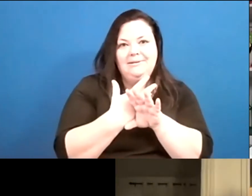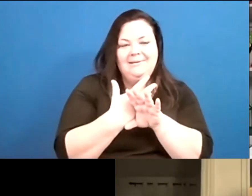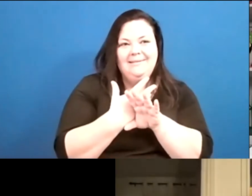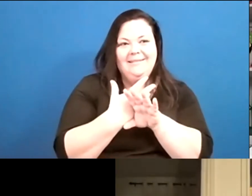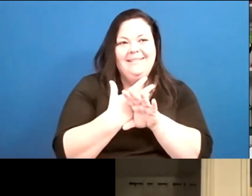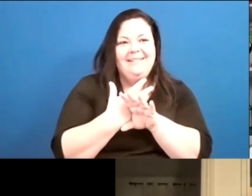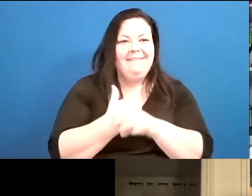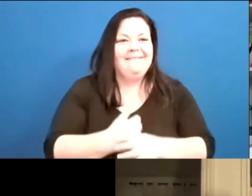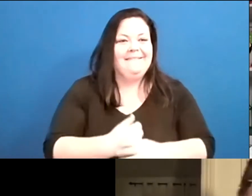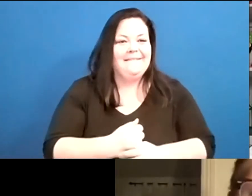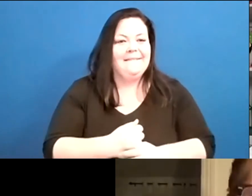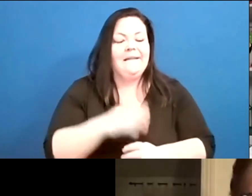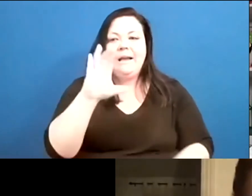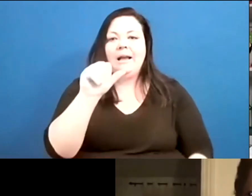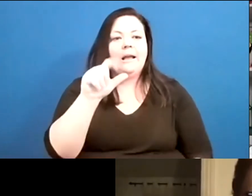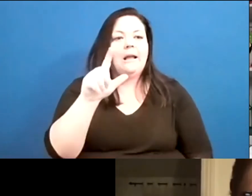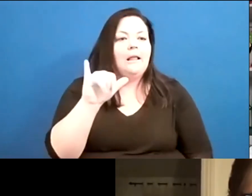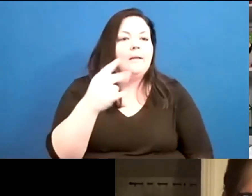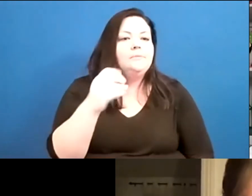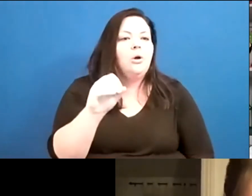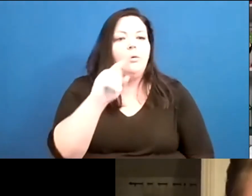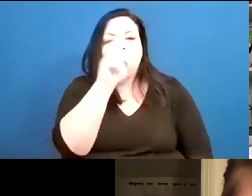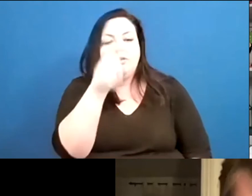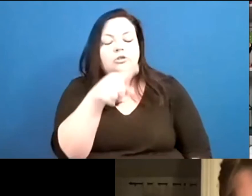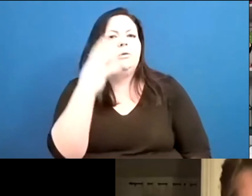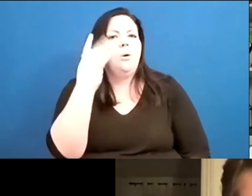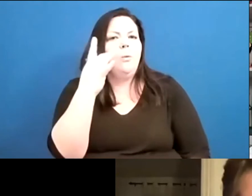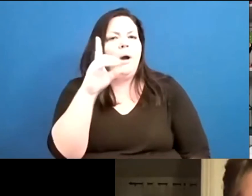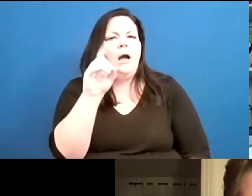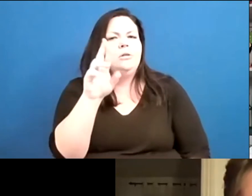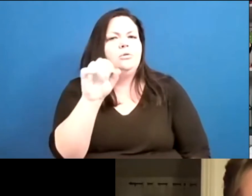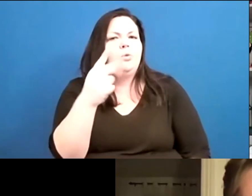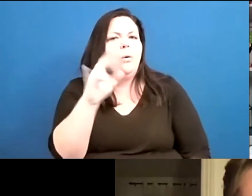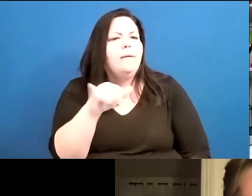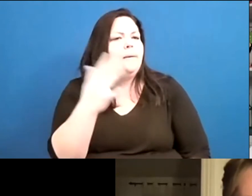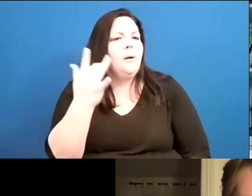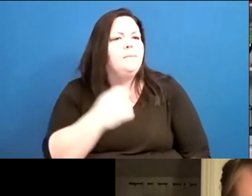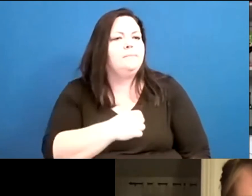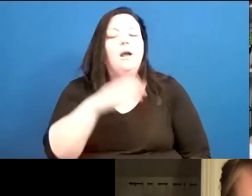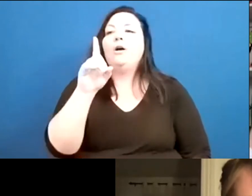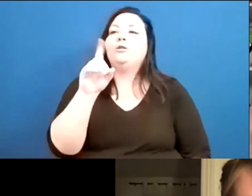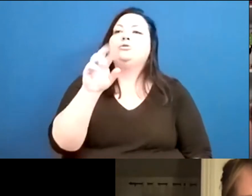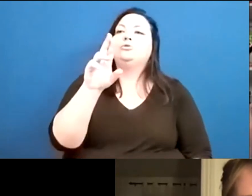I have a question, okay, why Dorothy? Uh, Dorothy was like really formative for